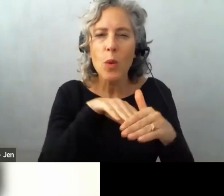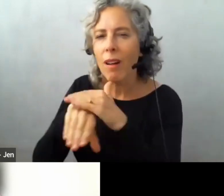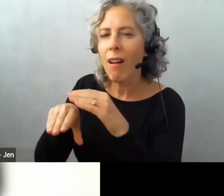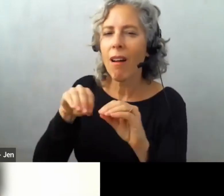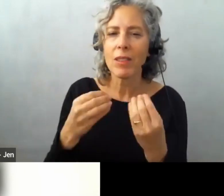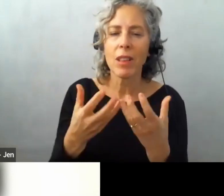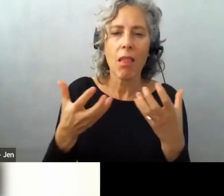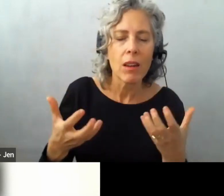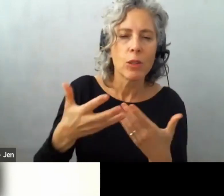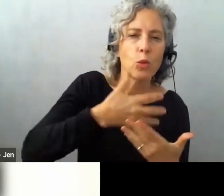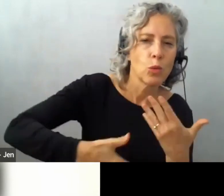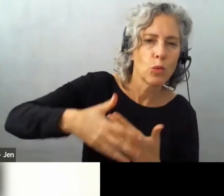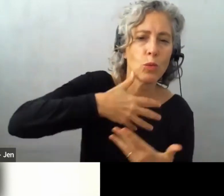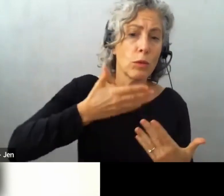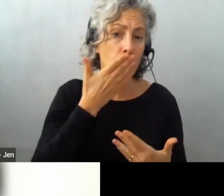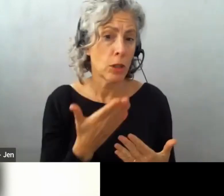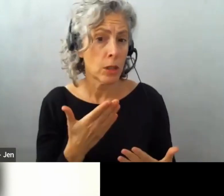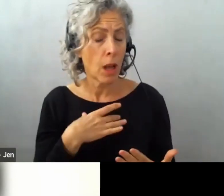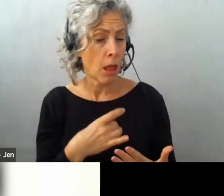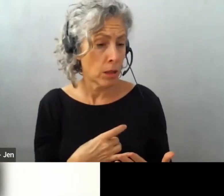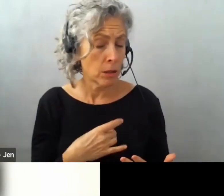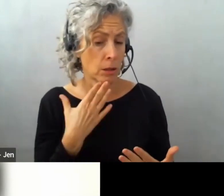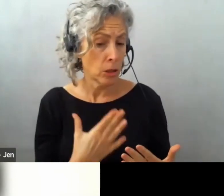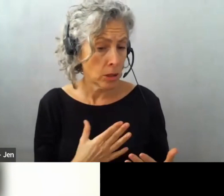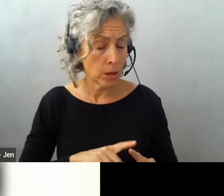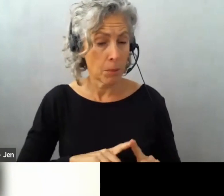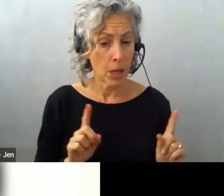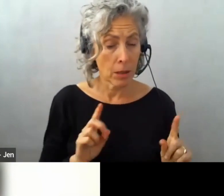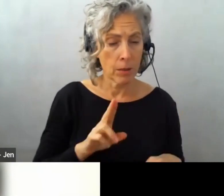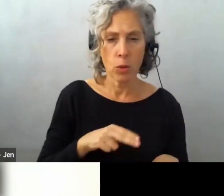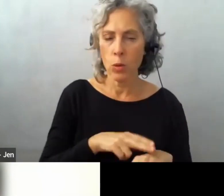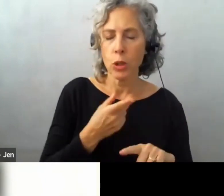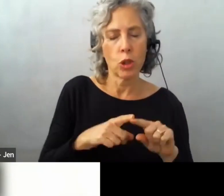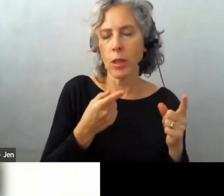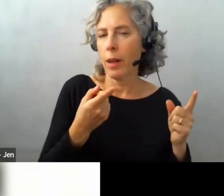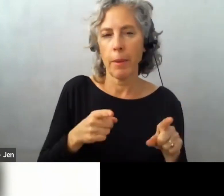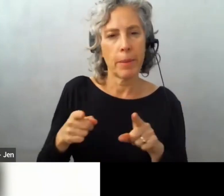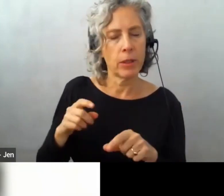of socializing going on, it was good was good. But of course, that couldn't happen during the pandemic. So we started working